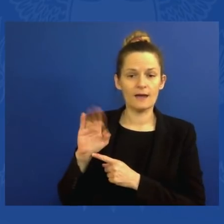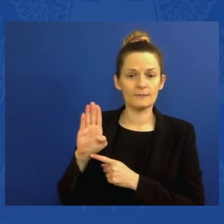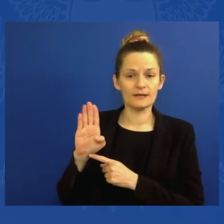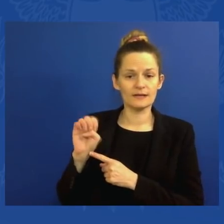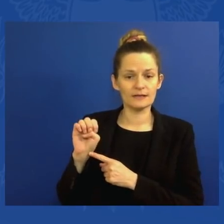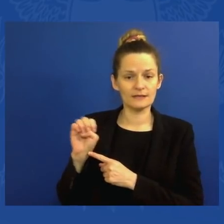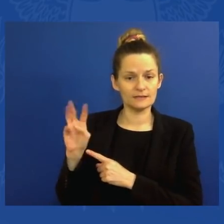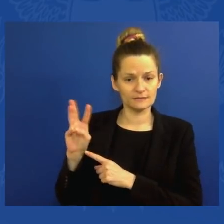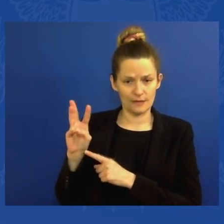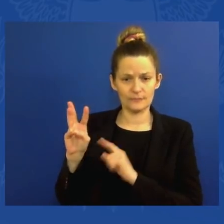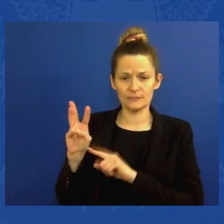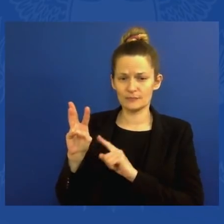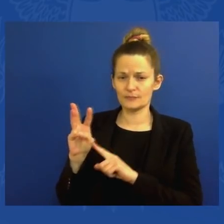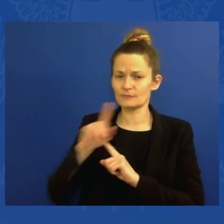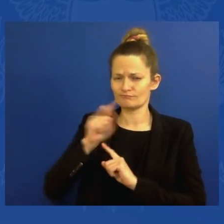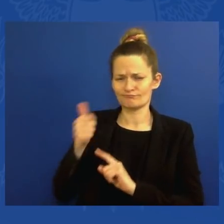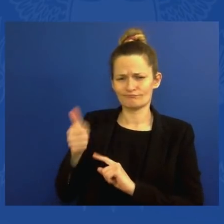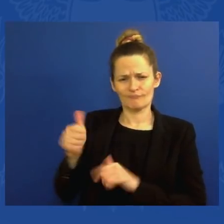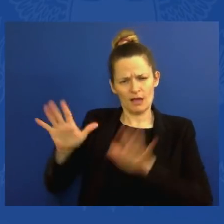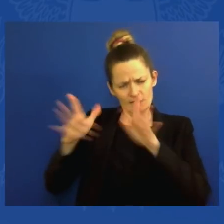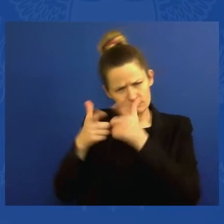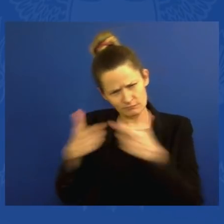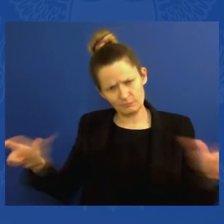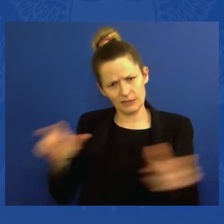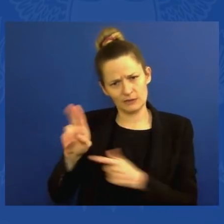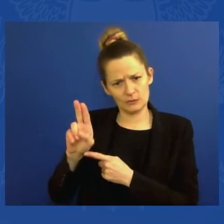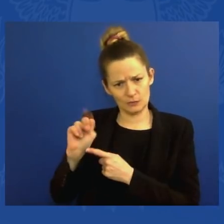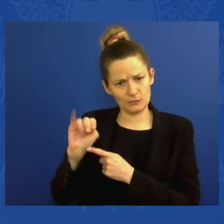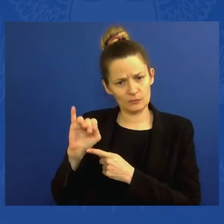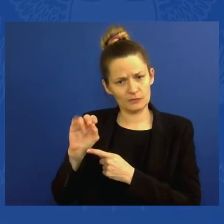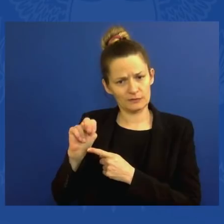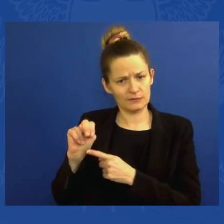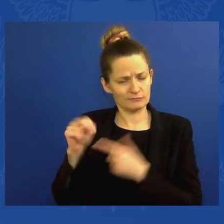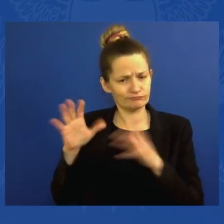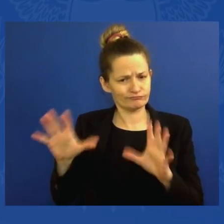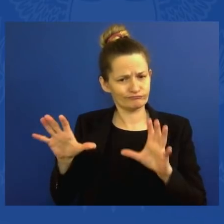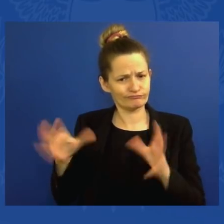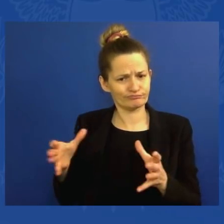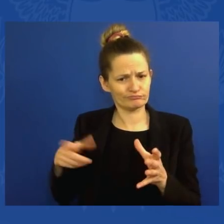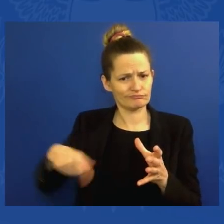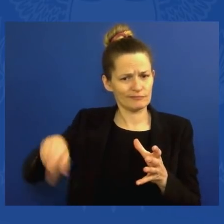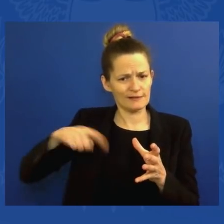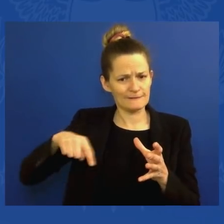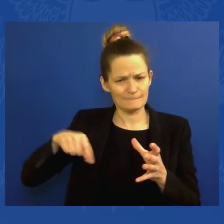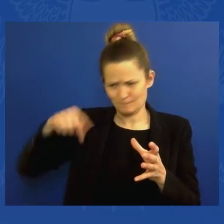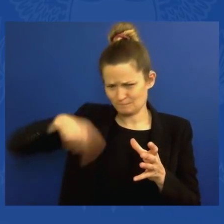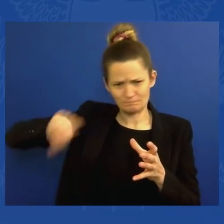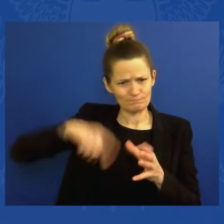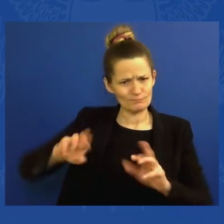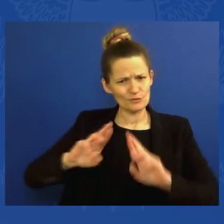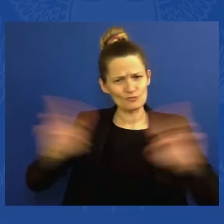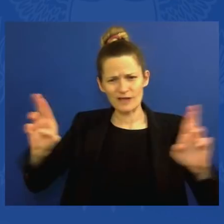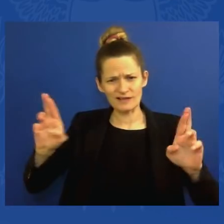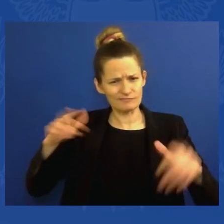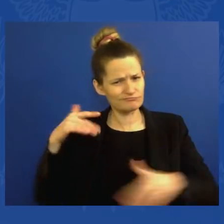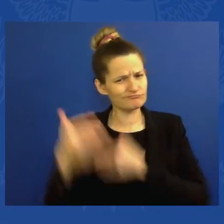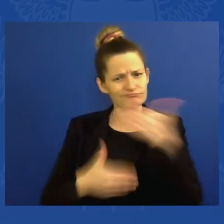The International Brotherhood Let Go Workers is ready to work with business and elected officials and building a new clean energy economy